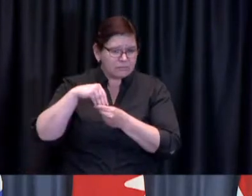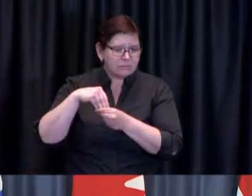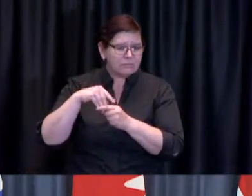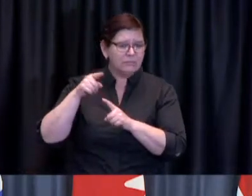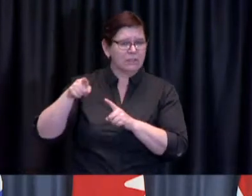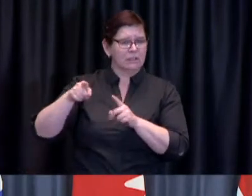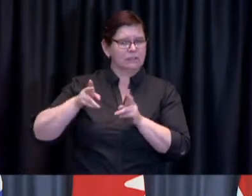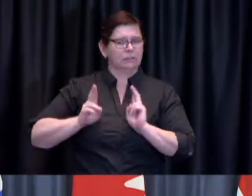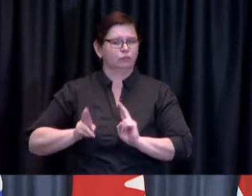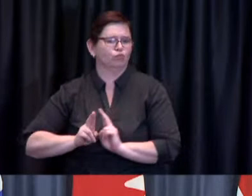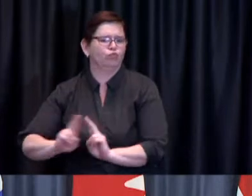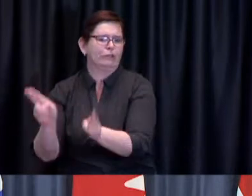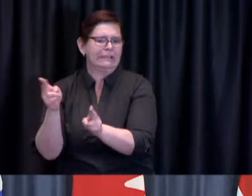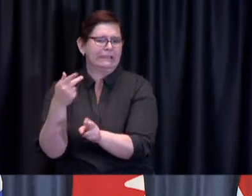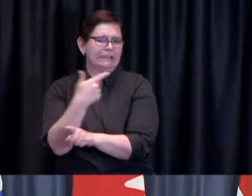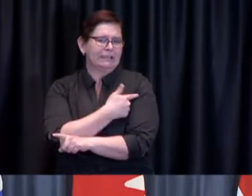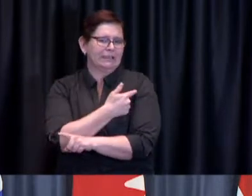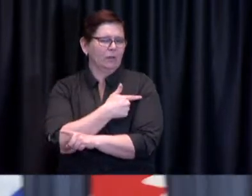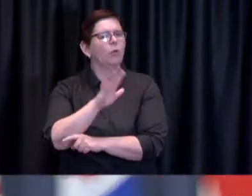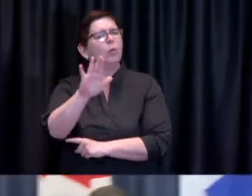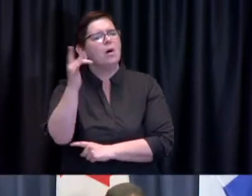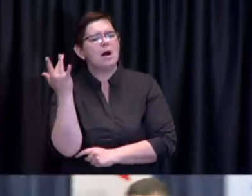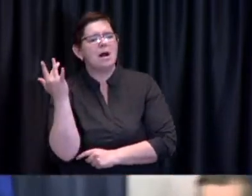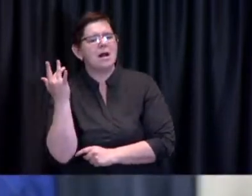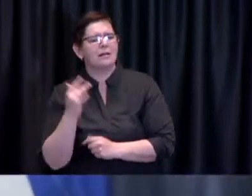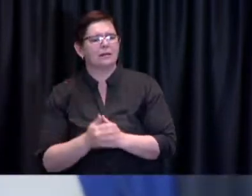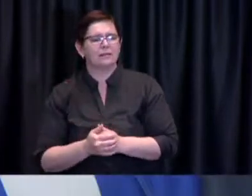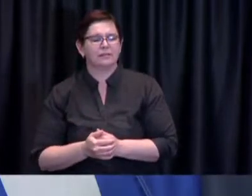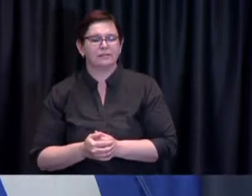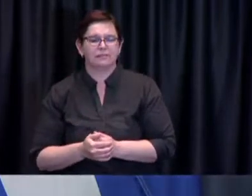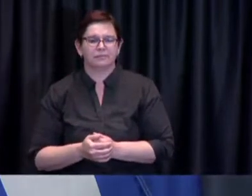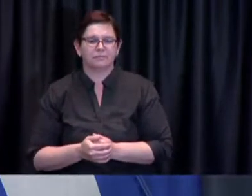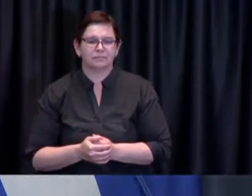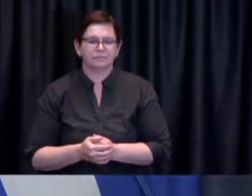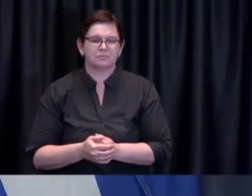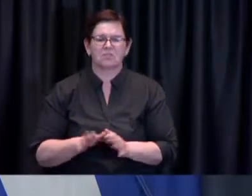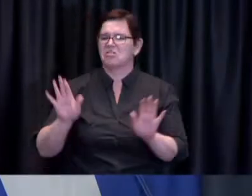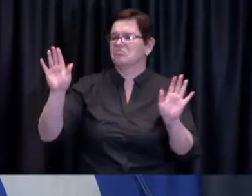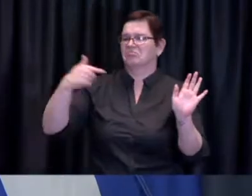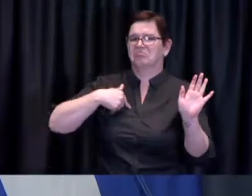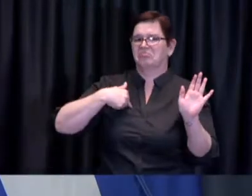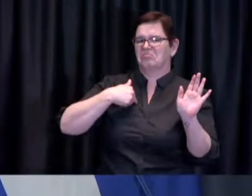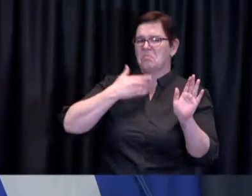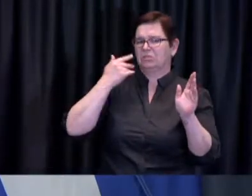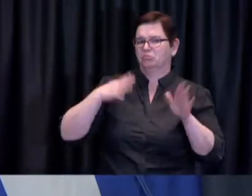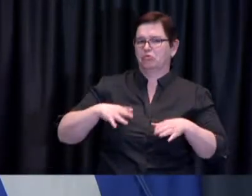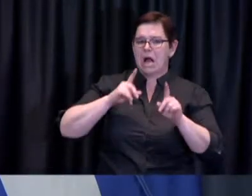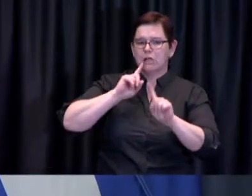so Maria I'll I'm probably best positioned to answer that question what we have done in terms